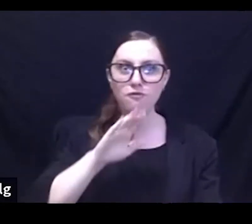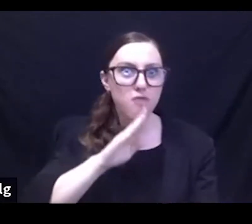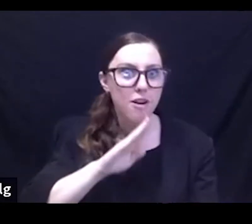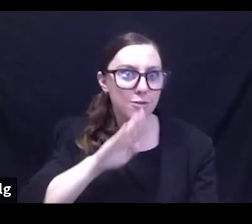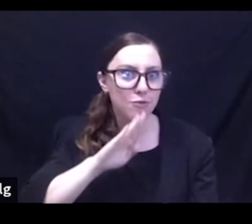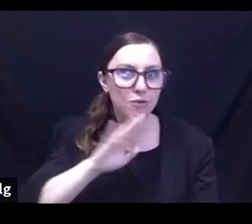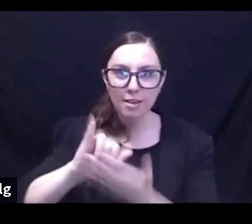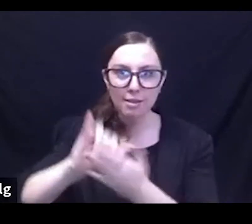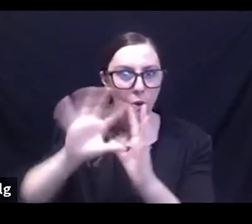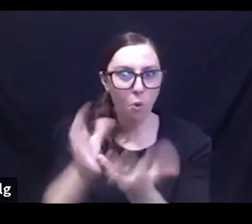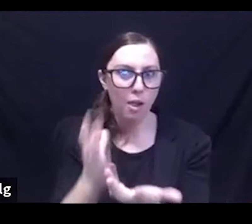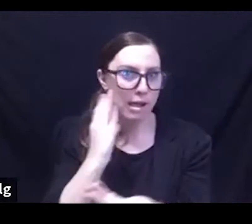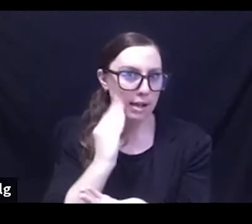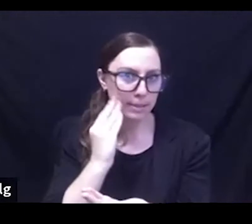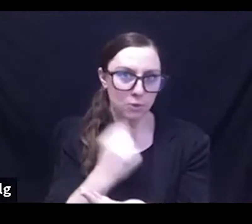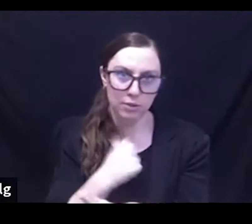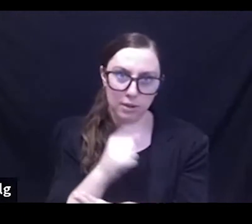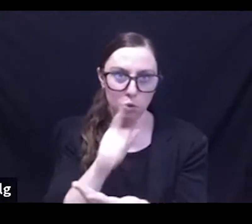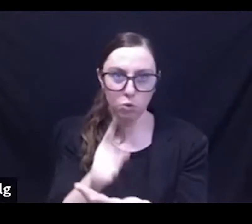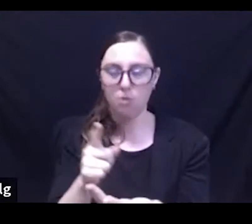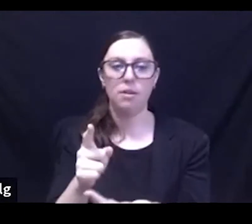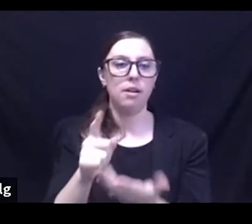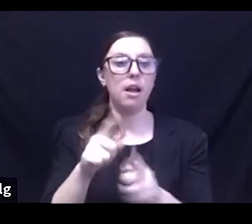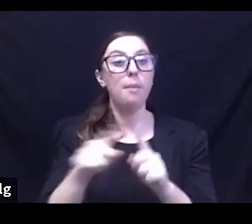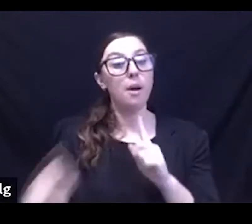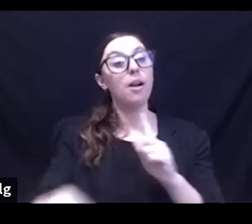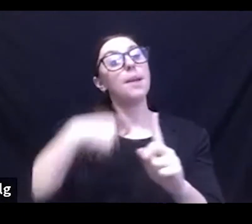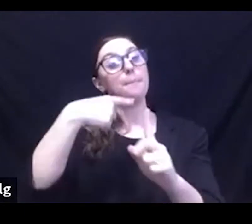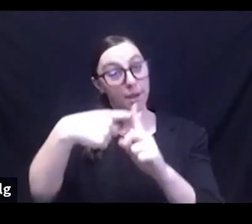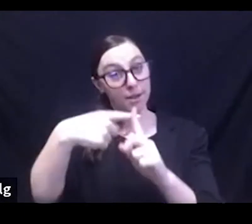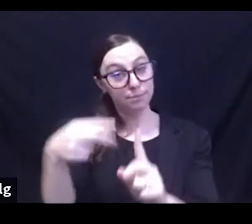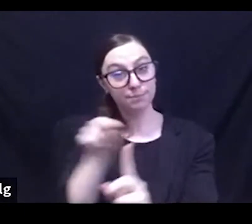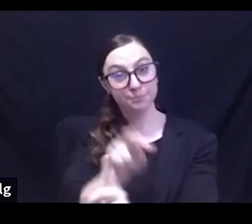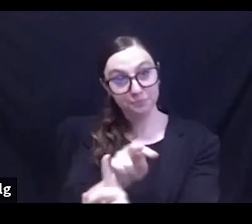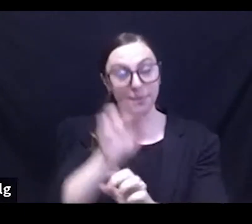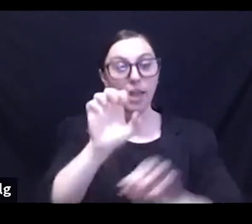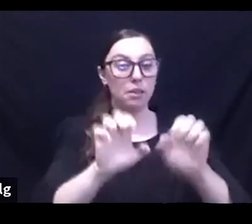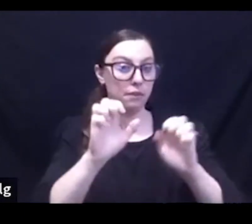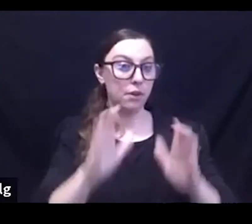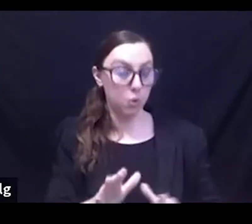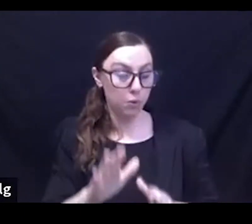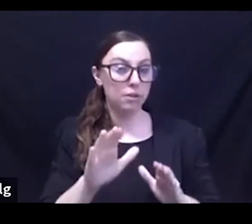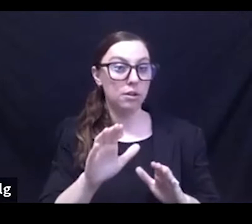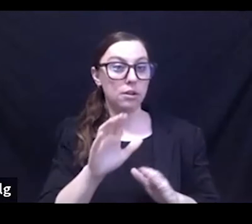whole experience was, but on a positive note, the evaluator did, with a lot of